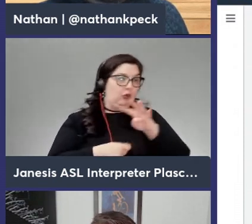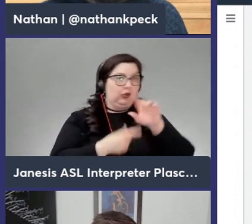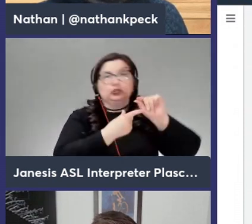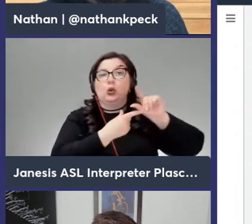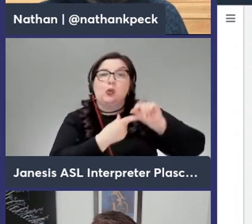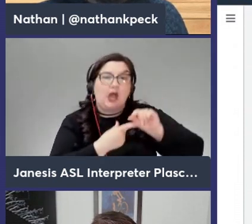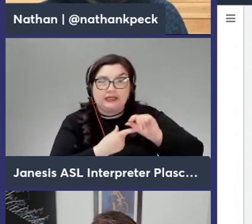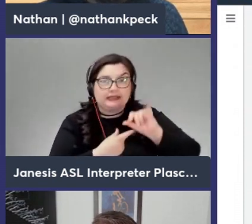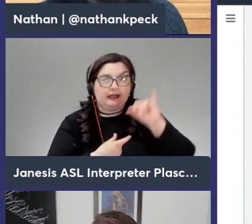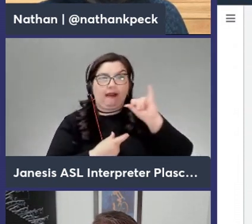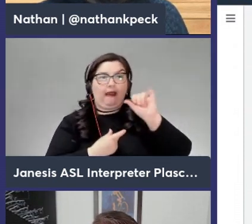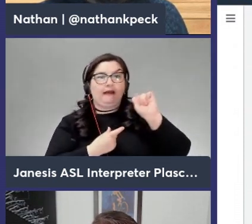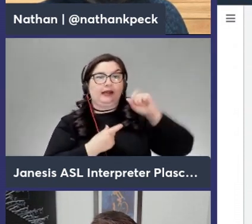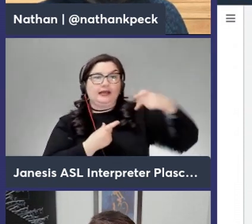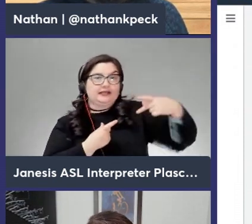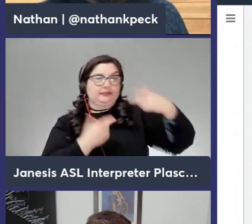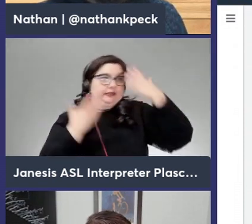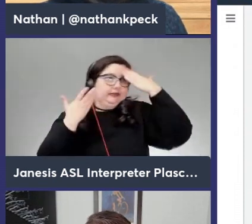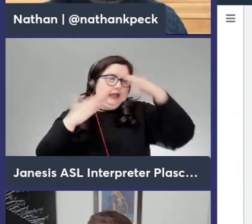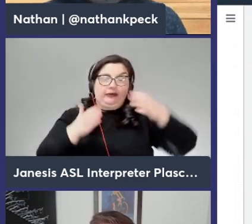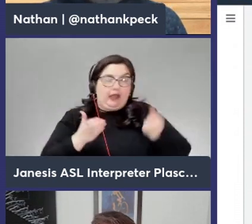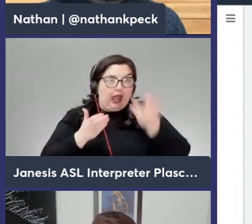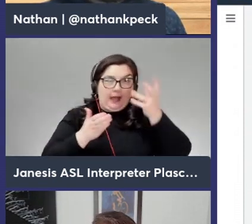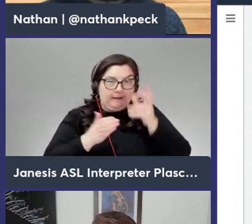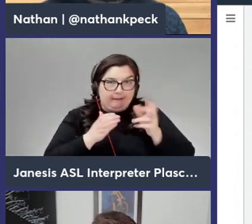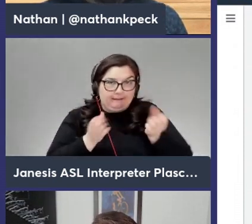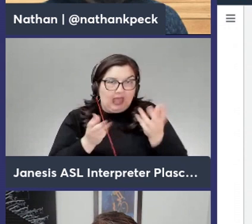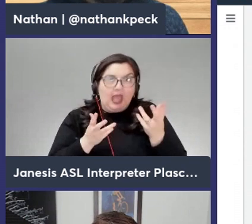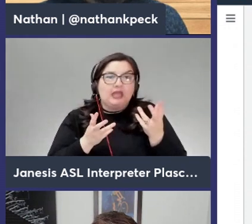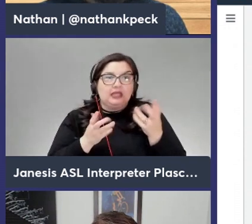however many are along that path to Australia,